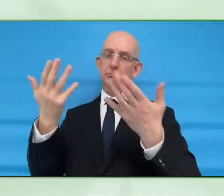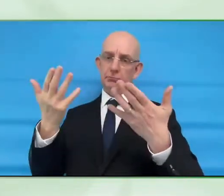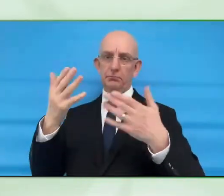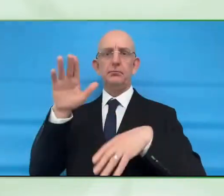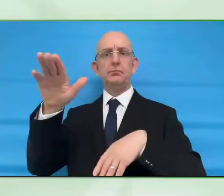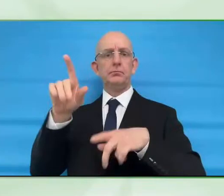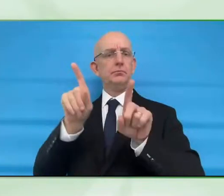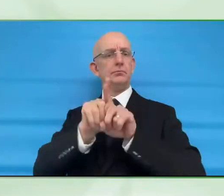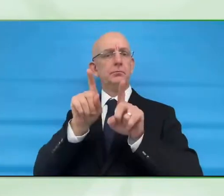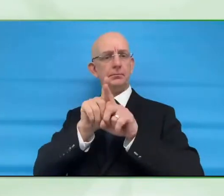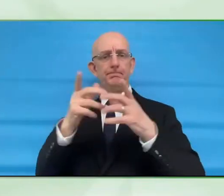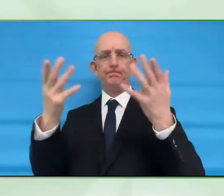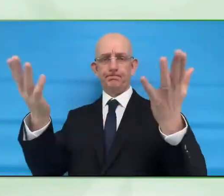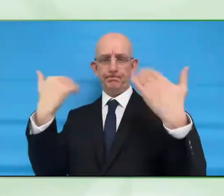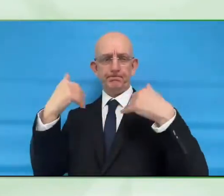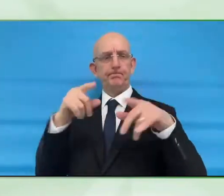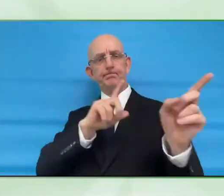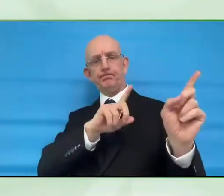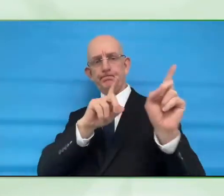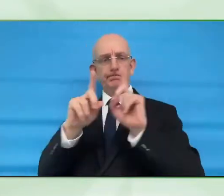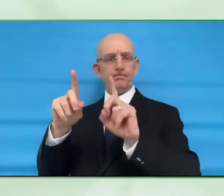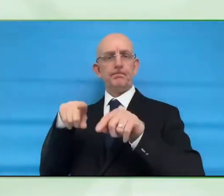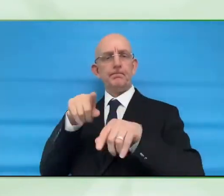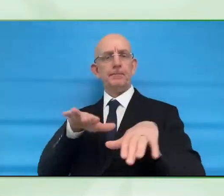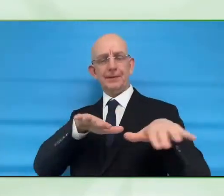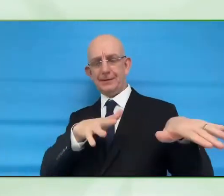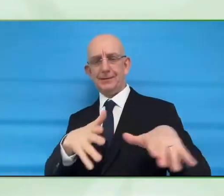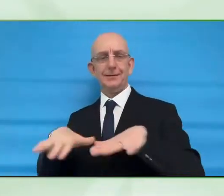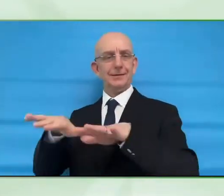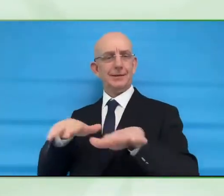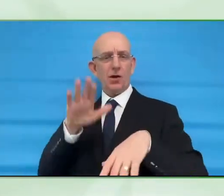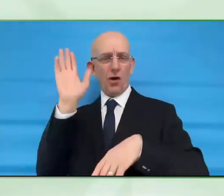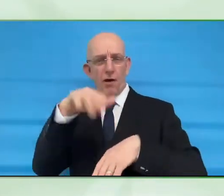like virtual reality augmented reality.